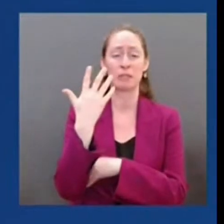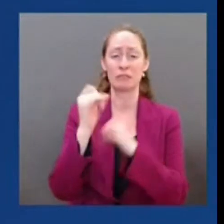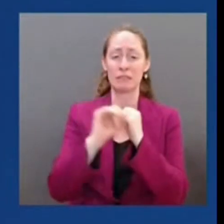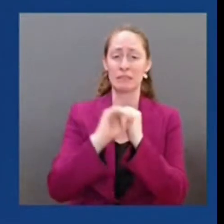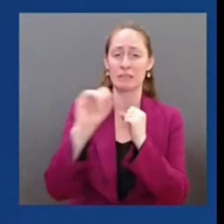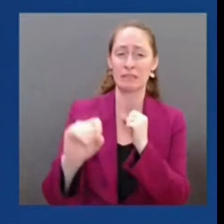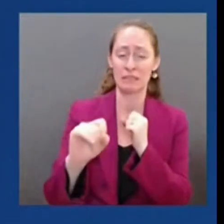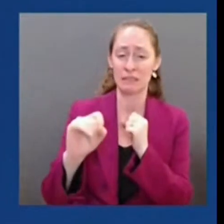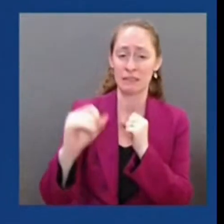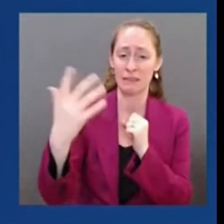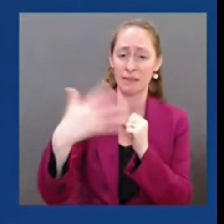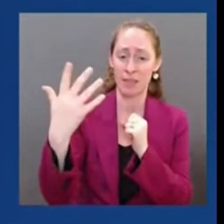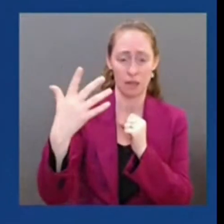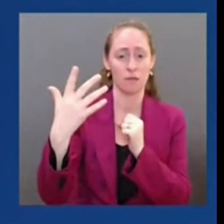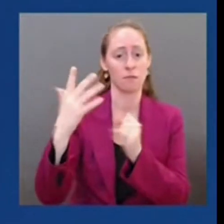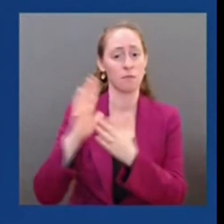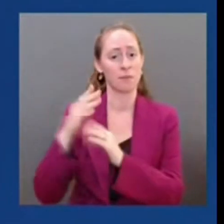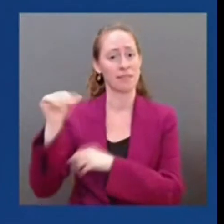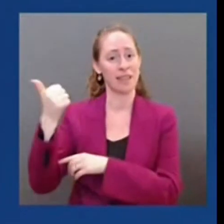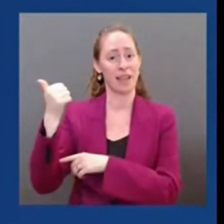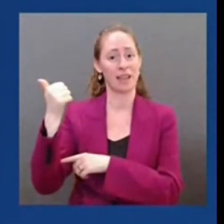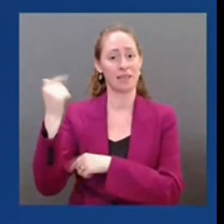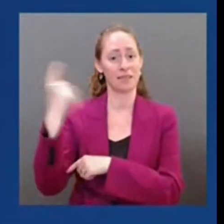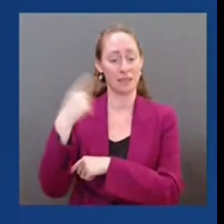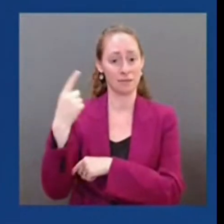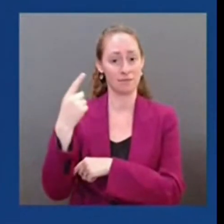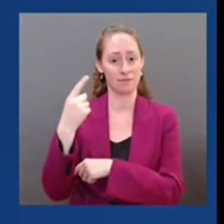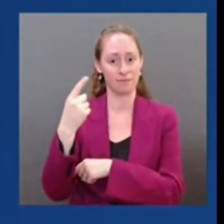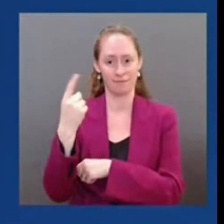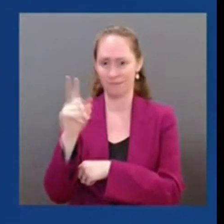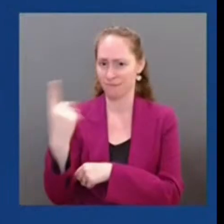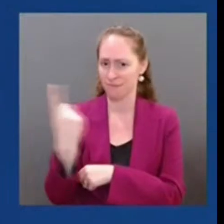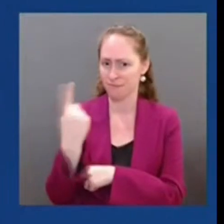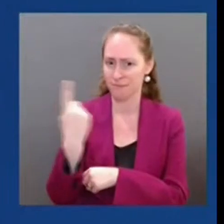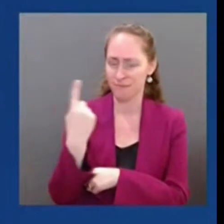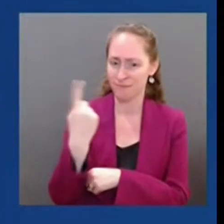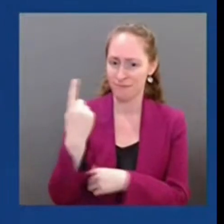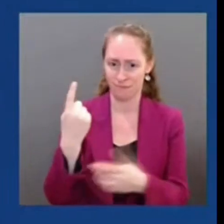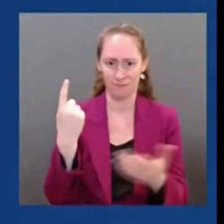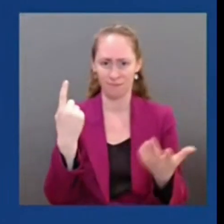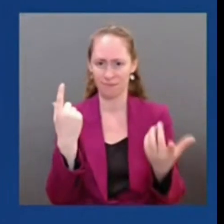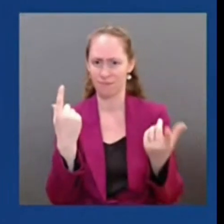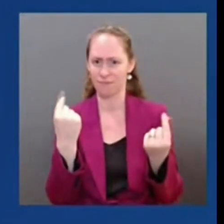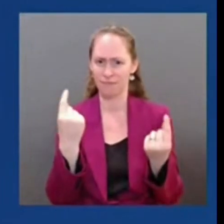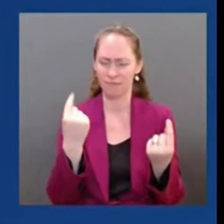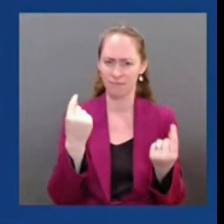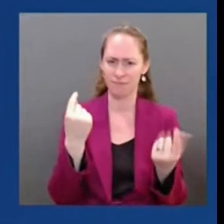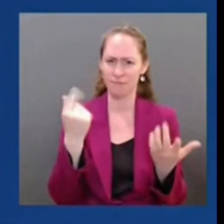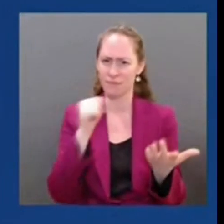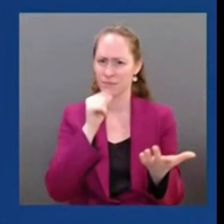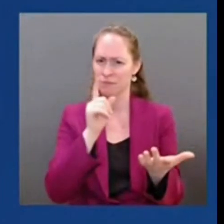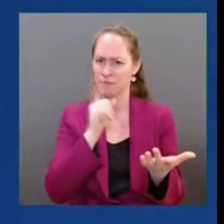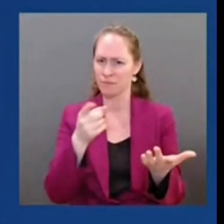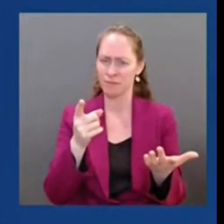COURSE OF PAXLOVID INSTEAD OF FIVE DA, MAYBE TEN DAYS AND A PERSONAL PRIVILEGE WHAT'S UP WITH THE UNDER 5 VACCINES.